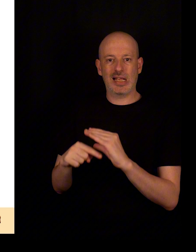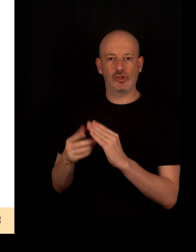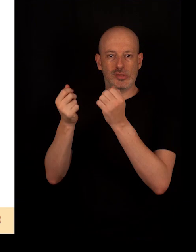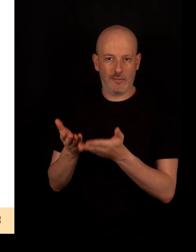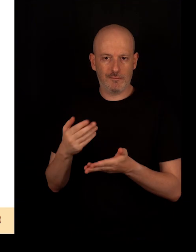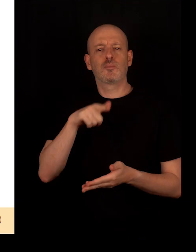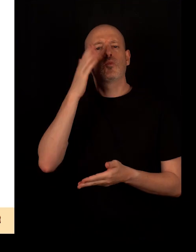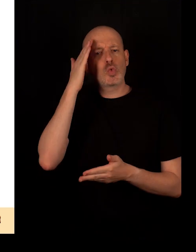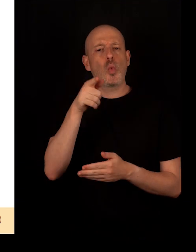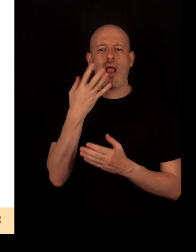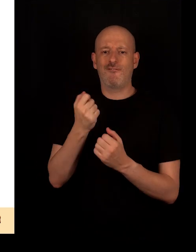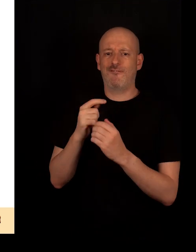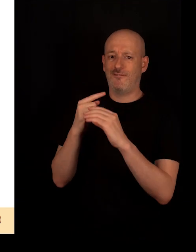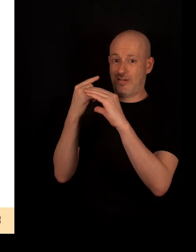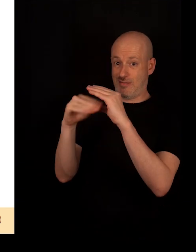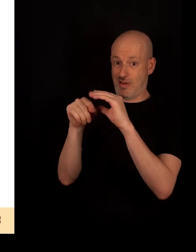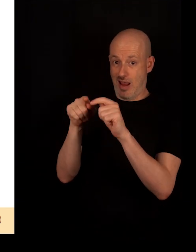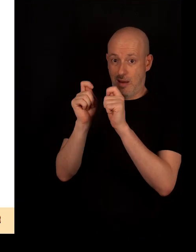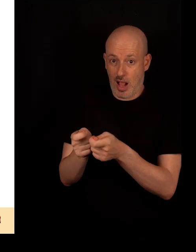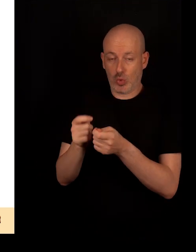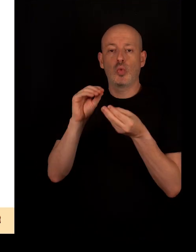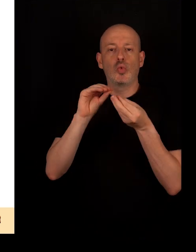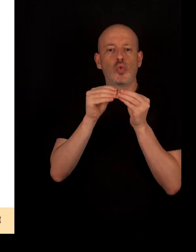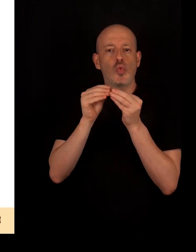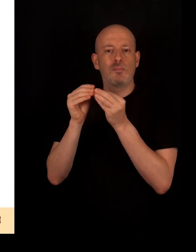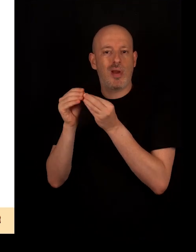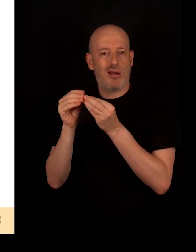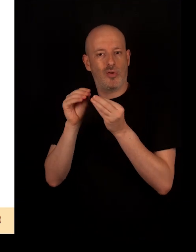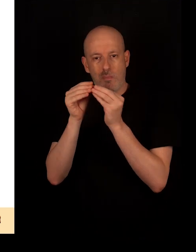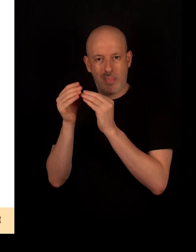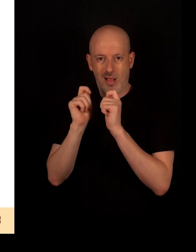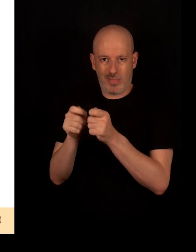And now, I know that you have your application and the reference number of your application.